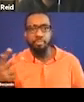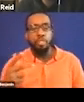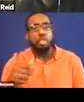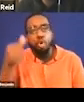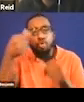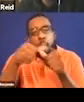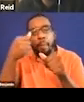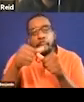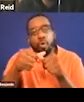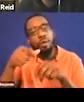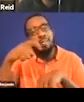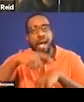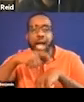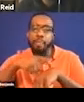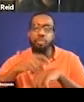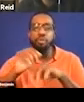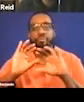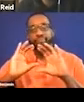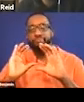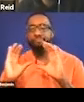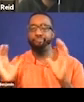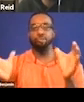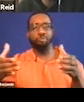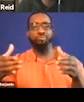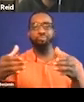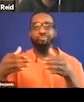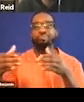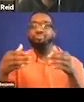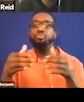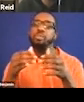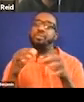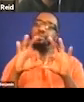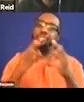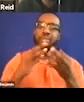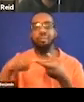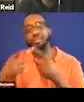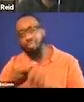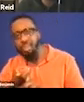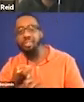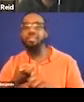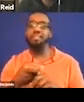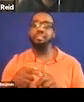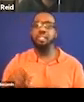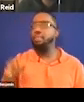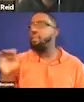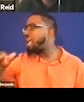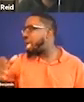hanging out with people, a bunch of people, and someone says, hey, let's watch a movie. You go through a selection. You come to an agreement.